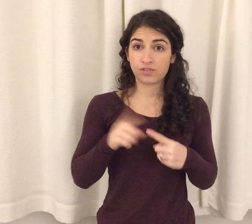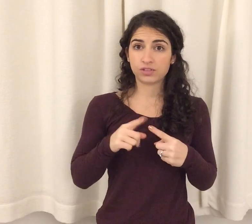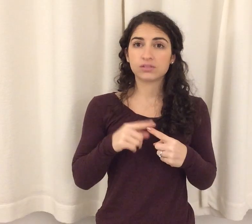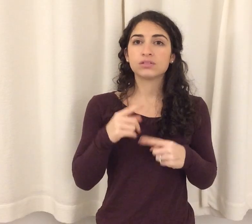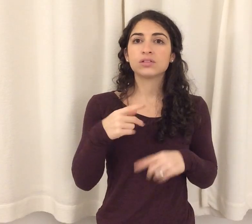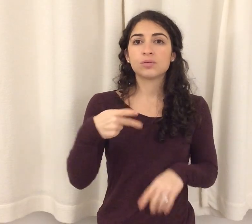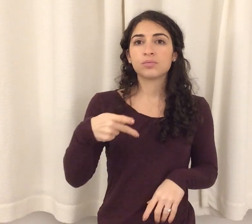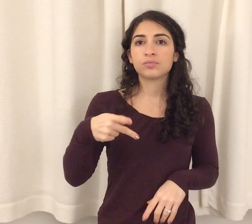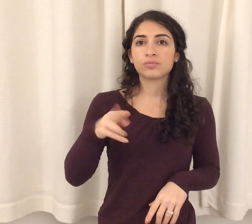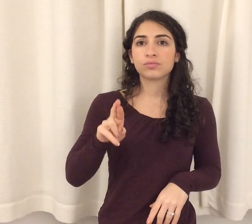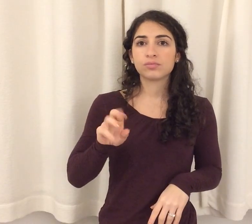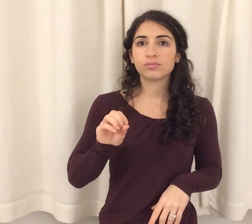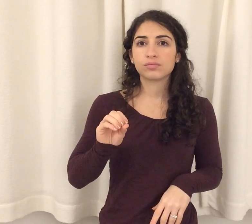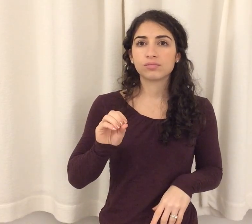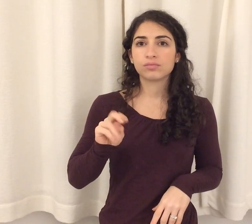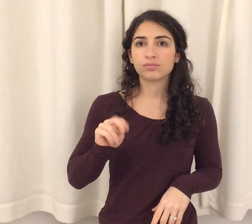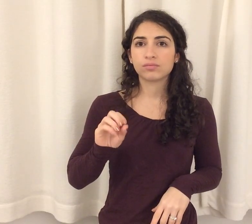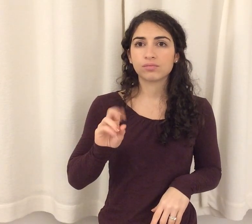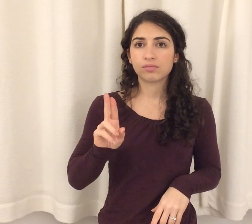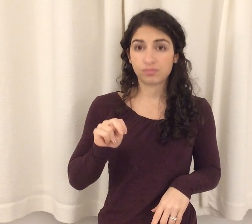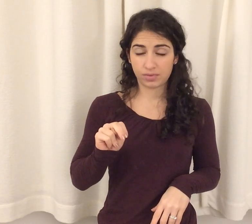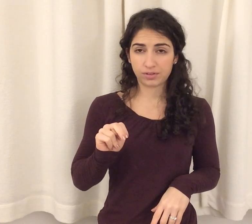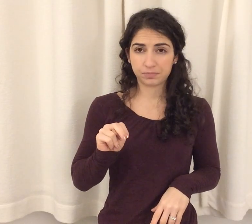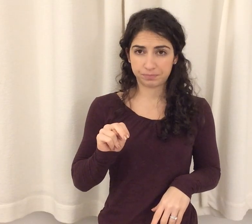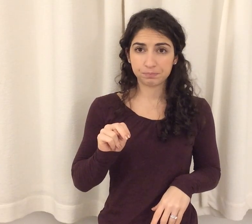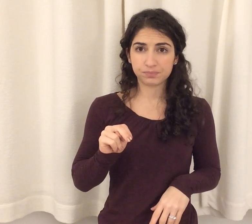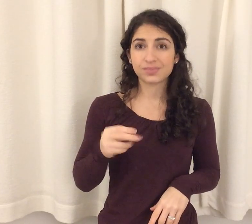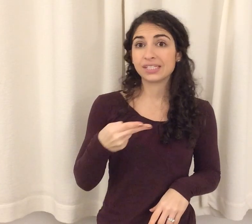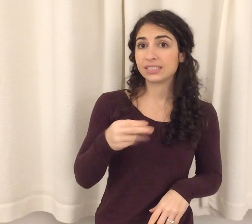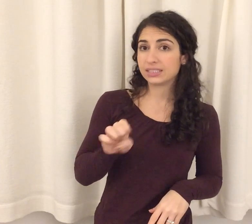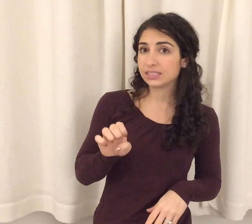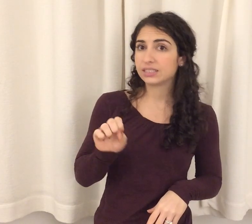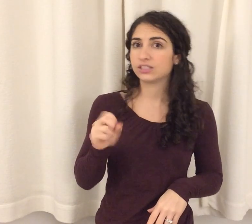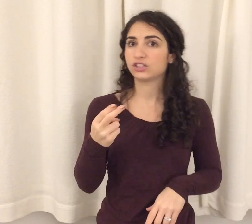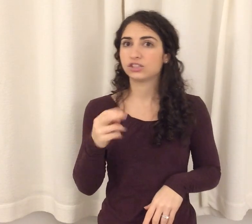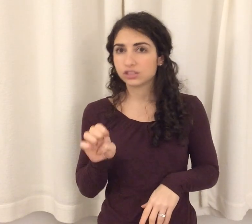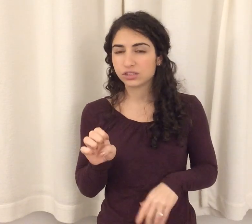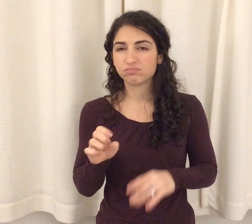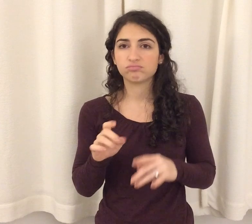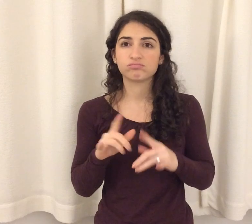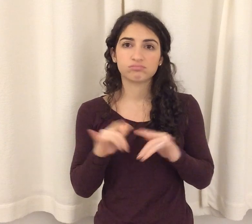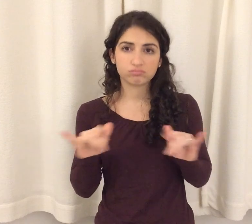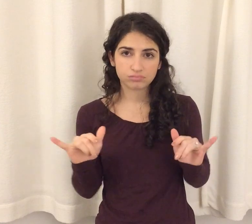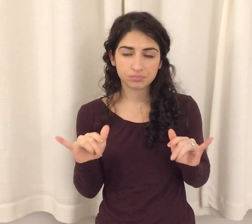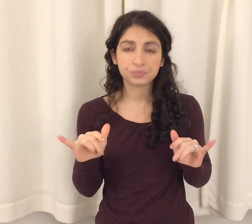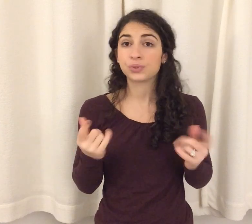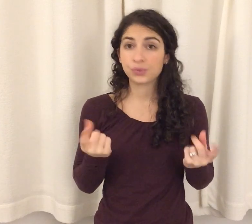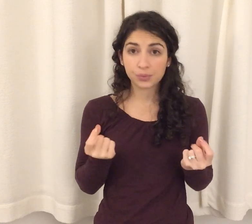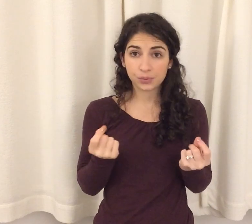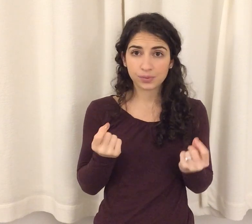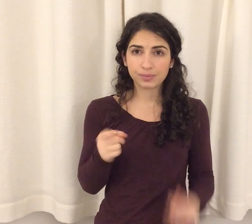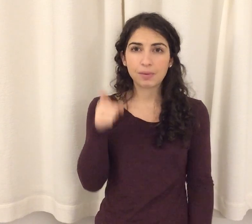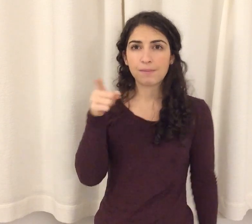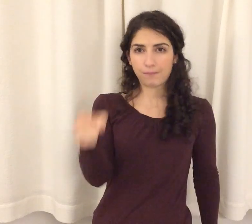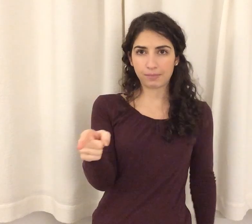the rest of the sentences. First: Pronouns, like "he" or "she" and so on.